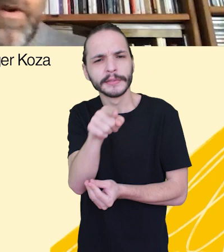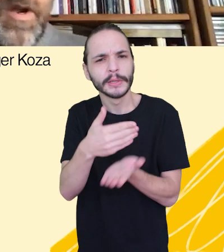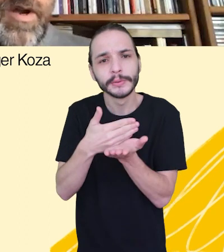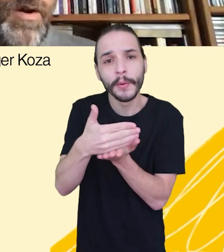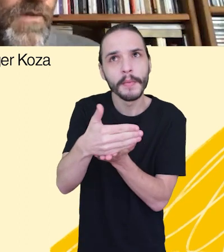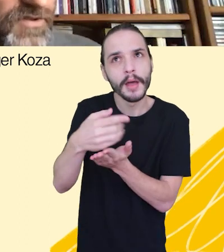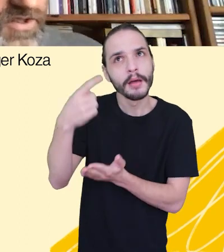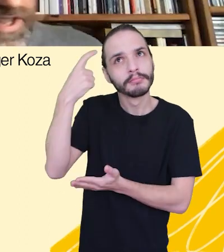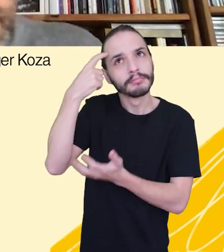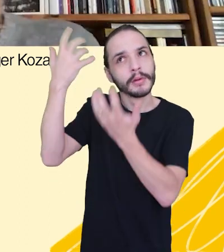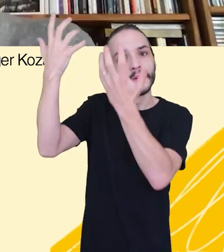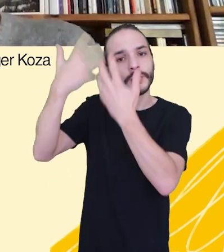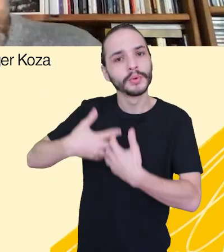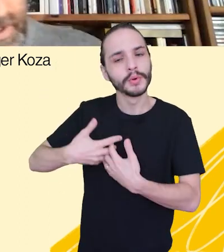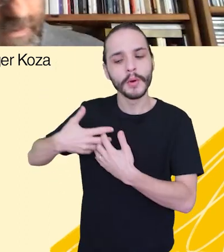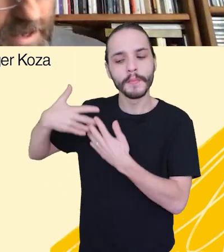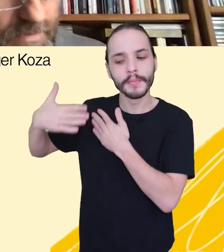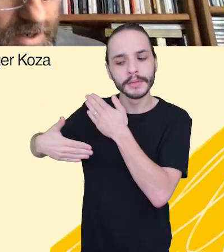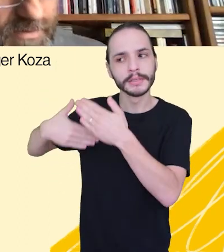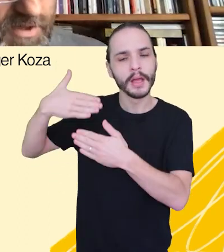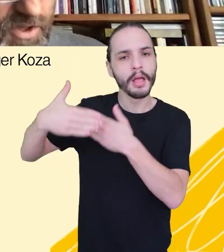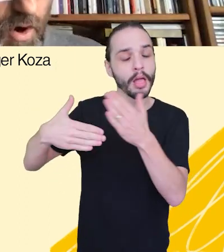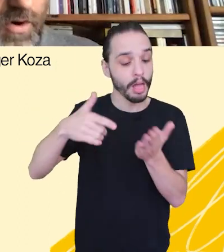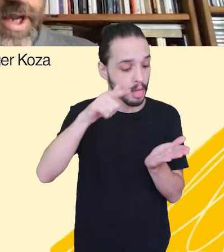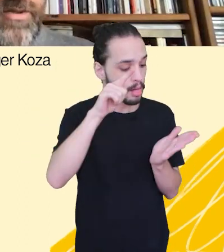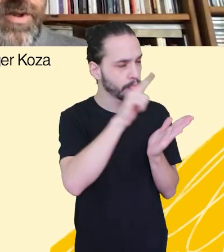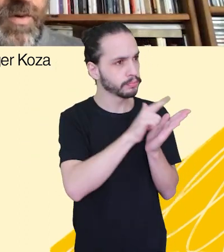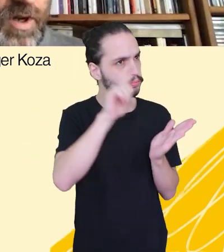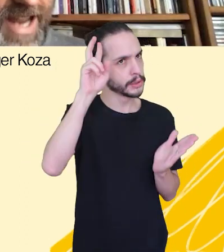of translating what is in the paper, the story, and so on